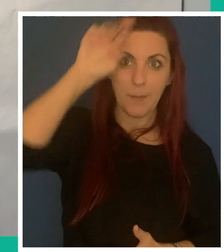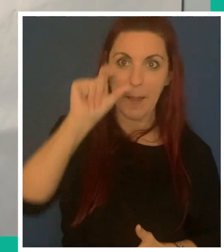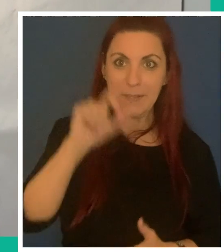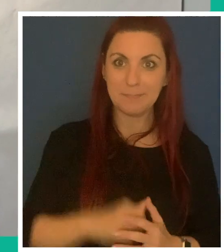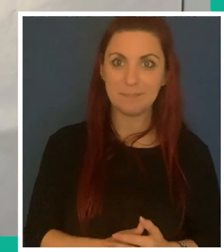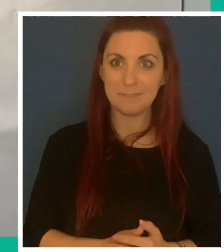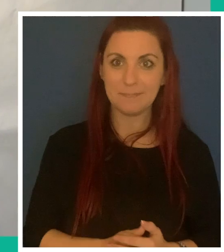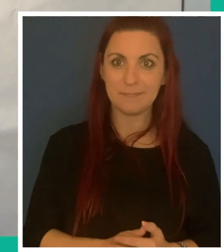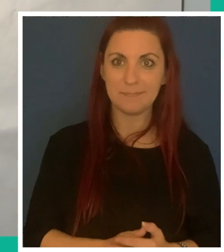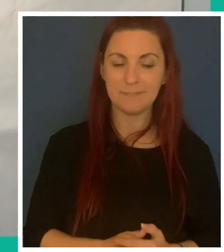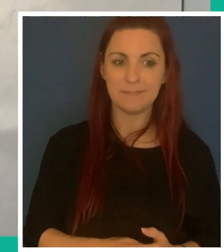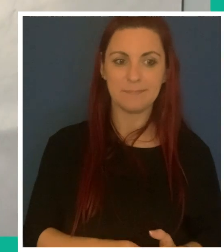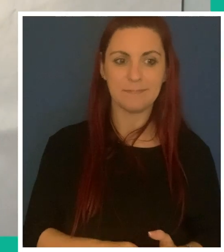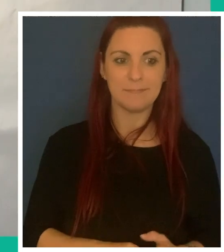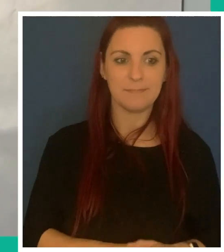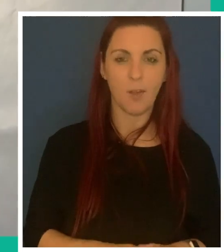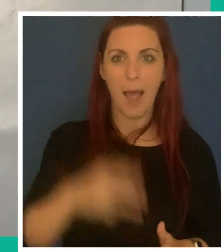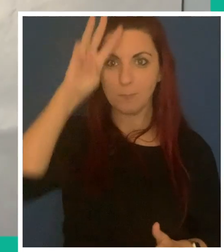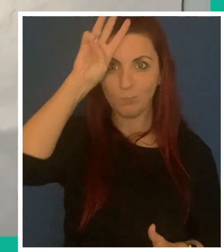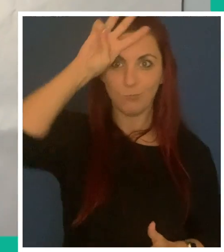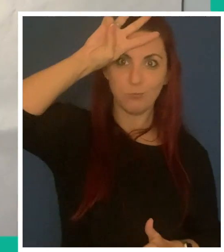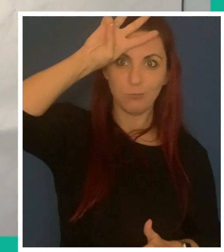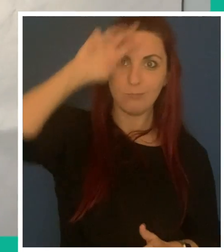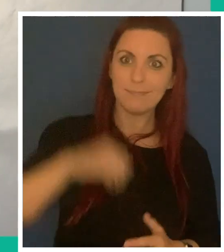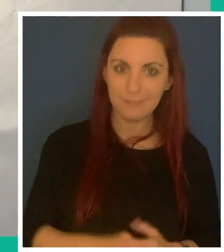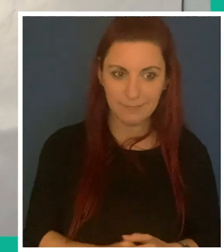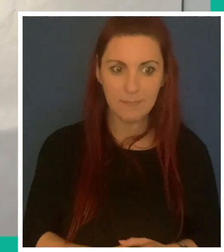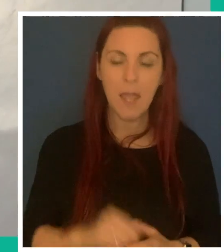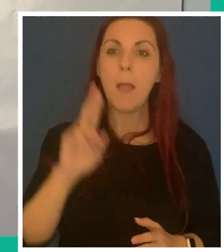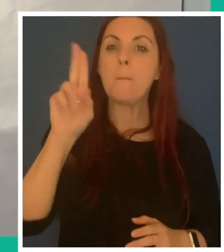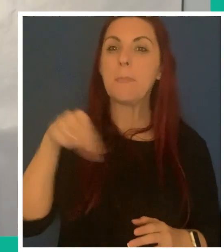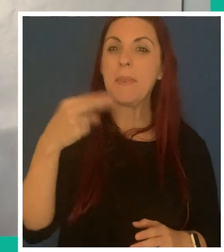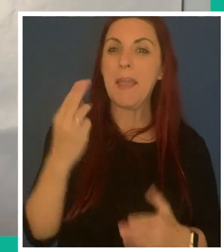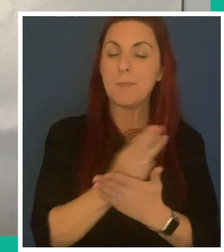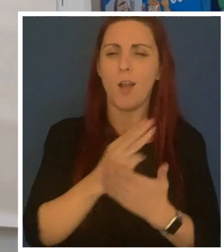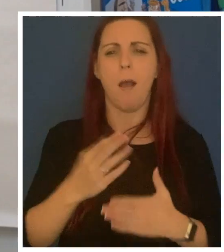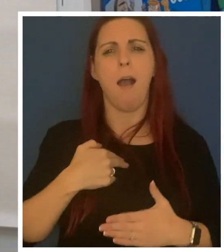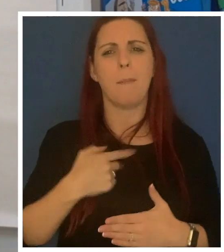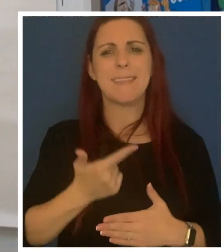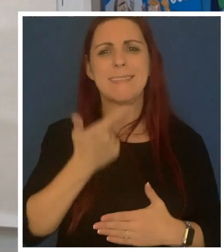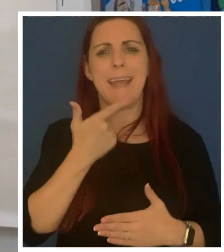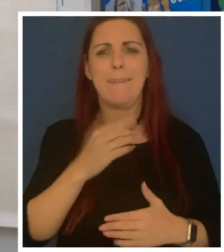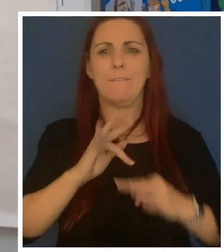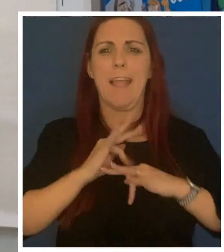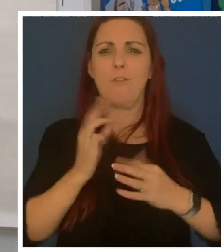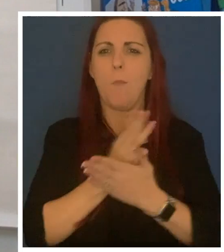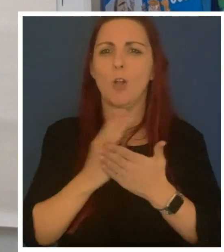And next thing we're going to do is my favourite part, the second favourite part of drawing Guzzler, we're going to do his horns because remember, Guzzler is a